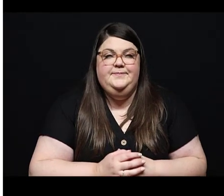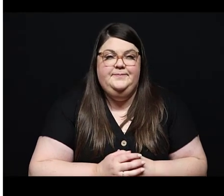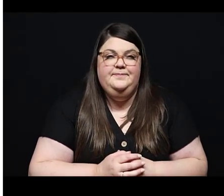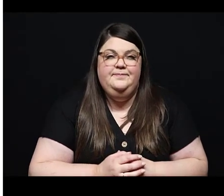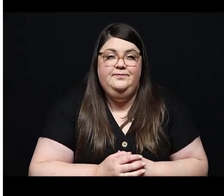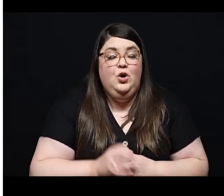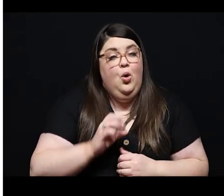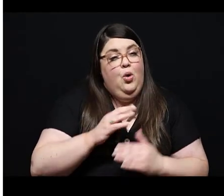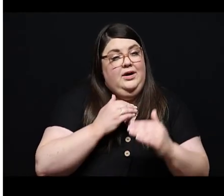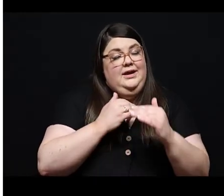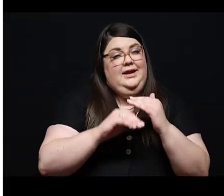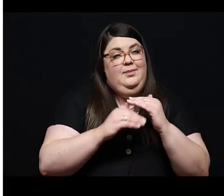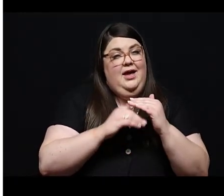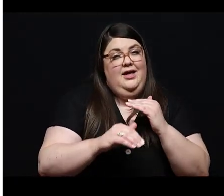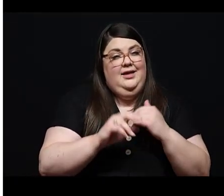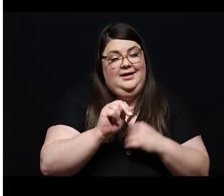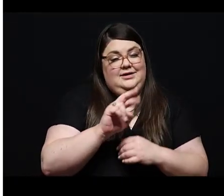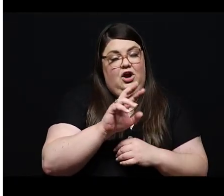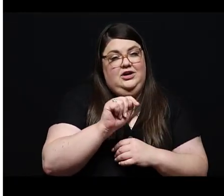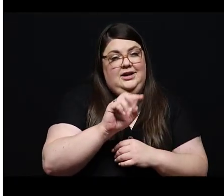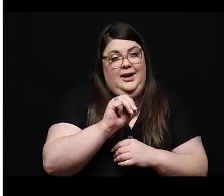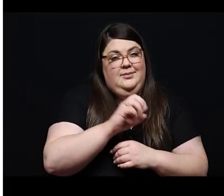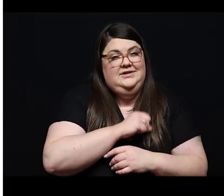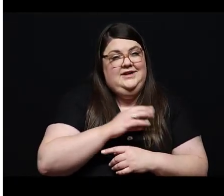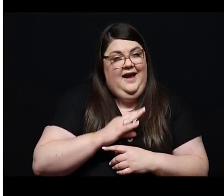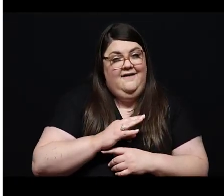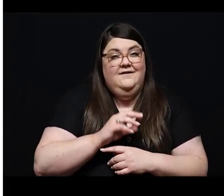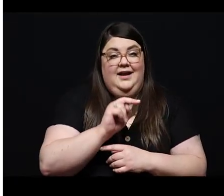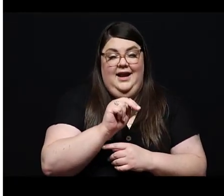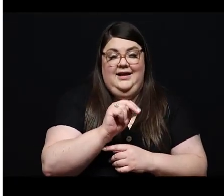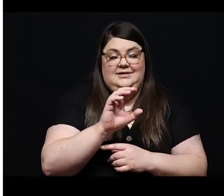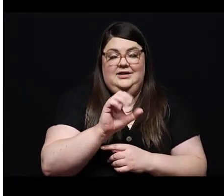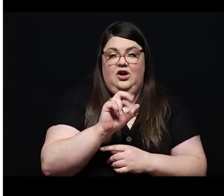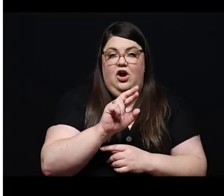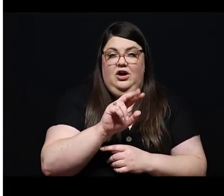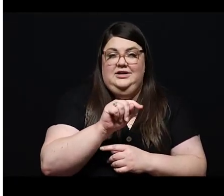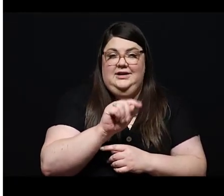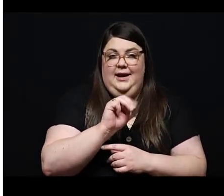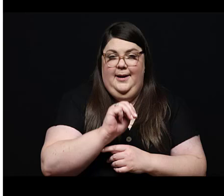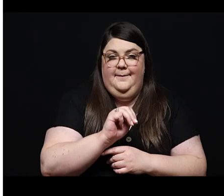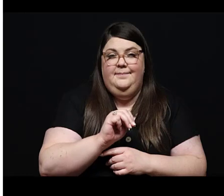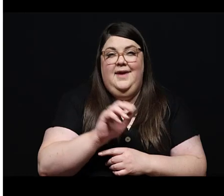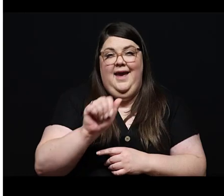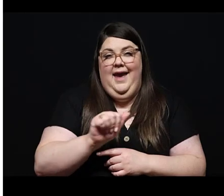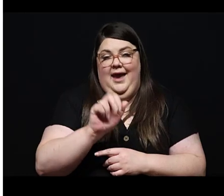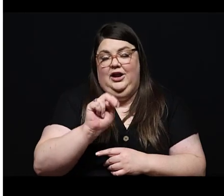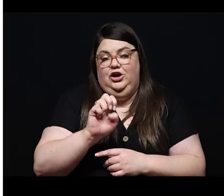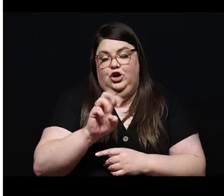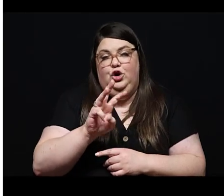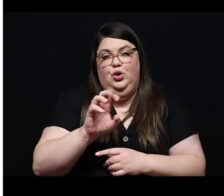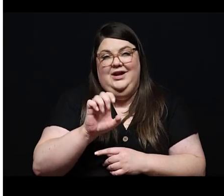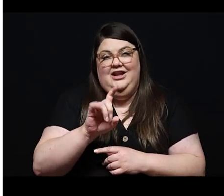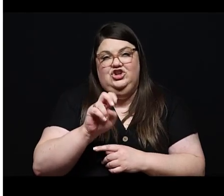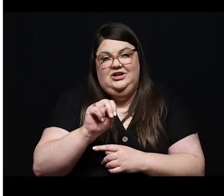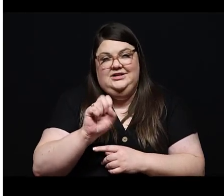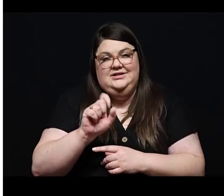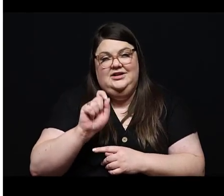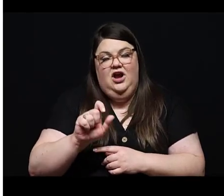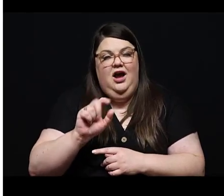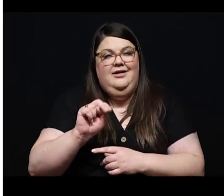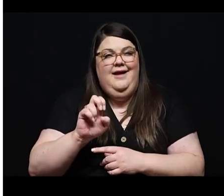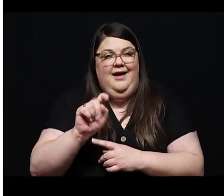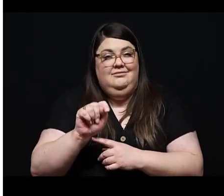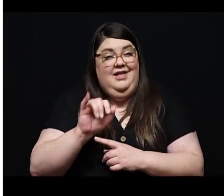or email the NCRTM Staff at NCRTM@neweditions.net. The link and email